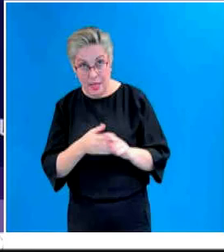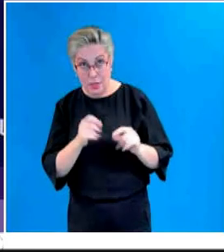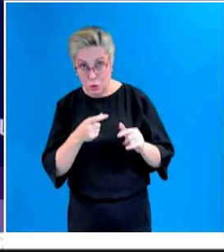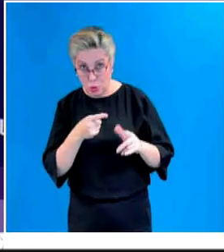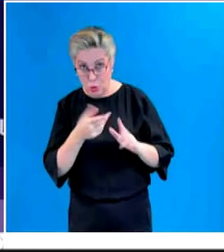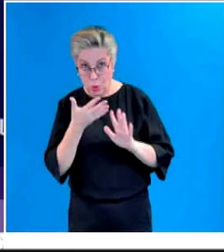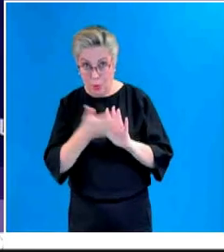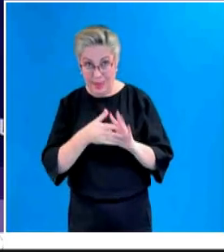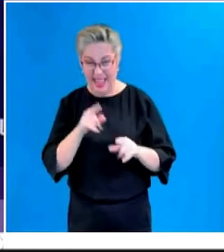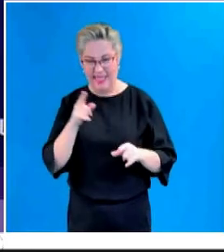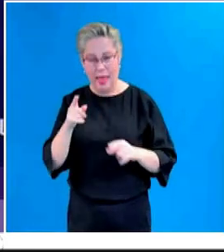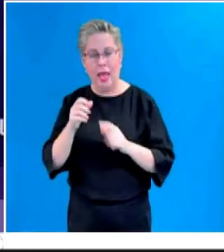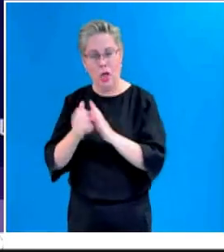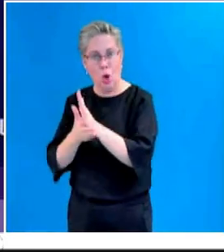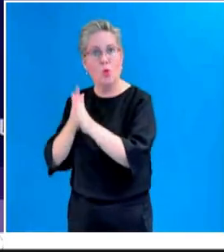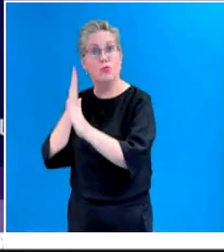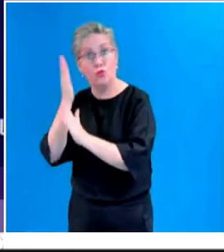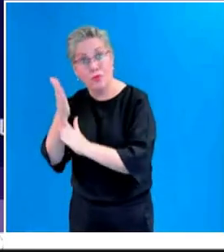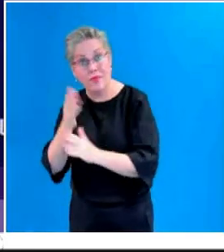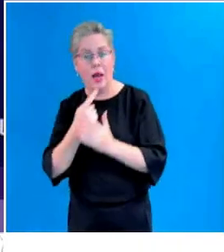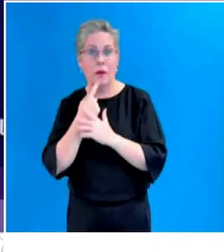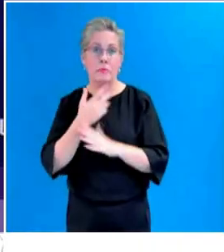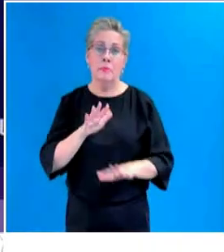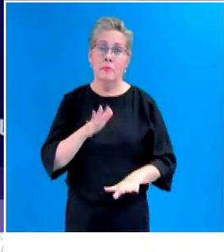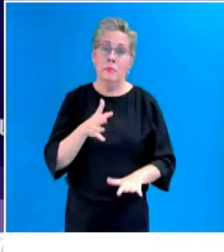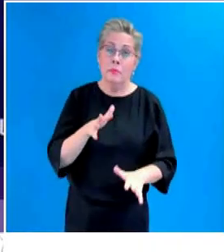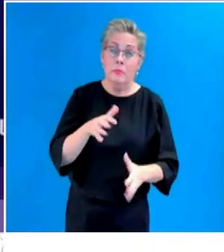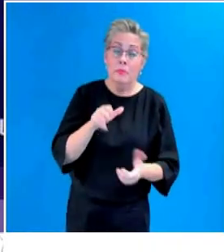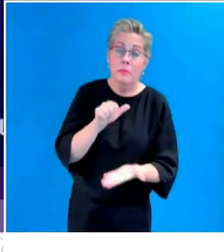And the process that you have just described, does the Australian